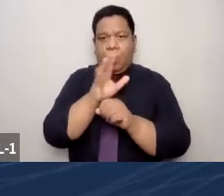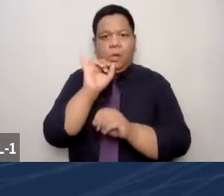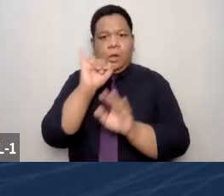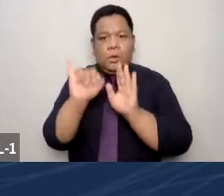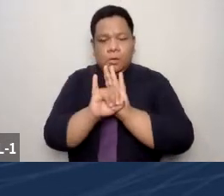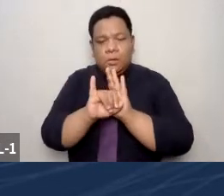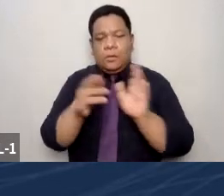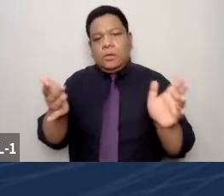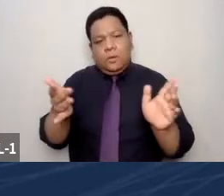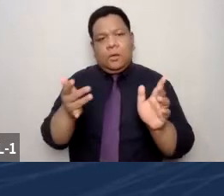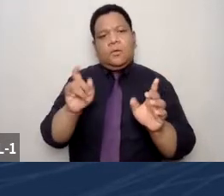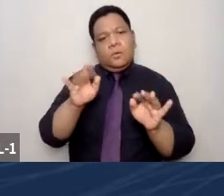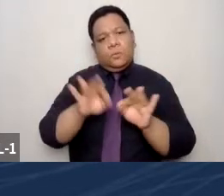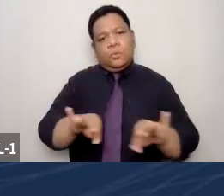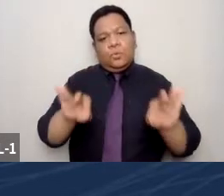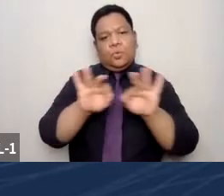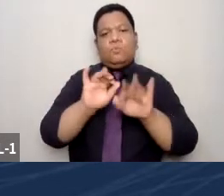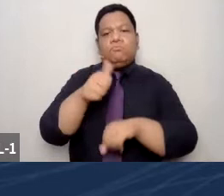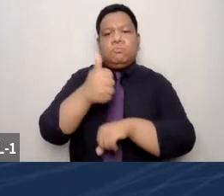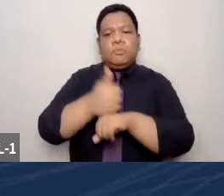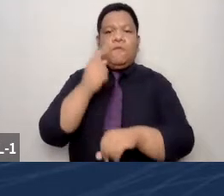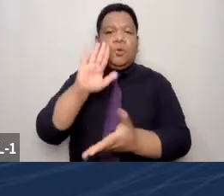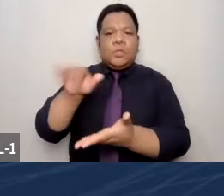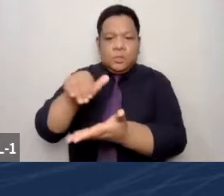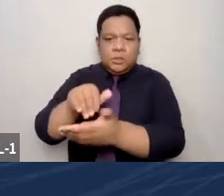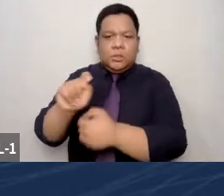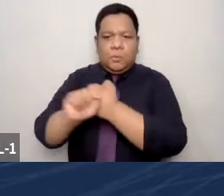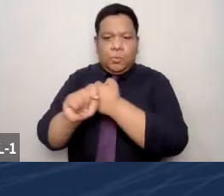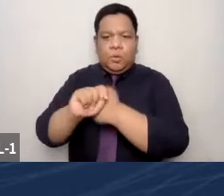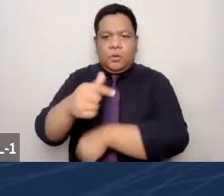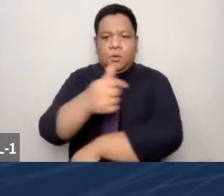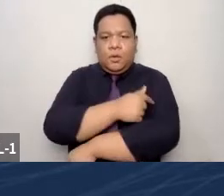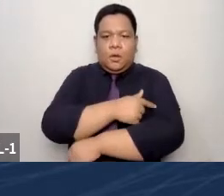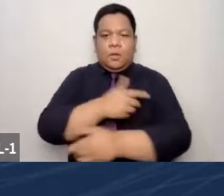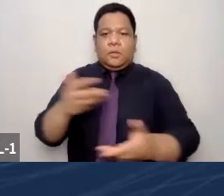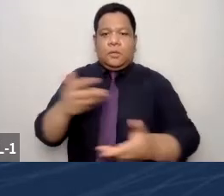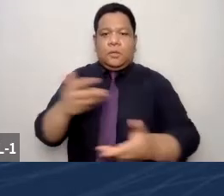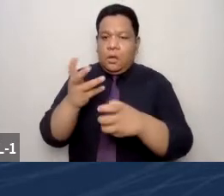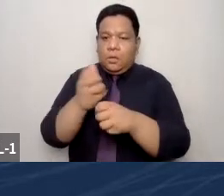So we need to establish vaccination sites at the place where they get their medication.